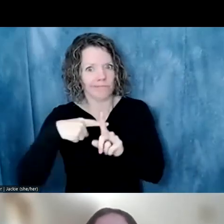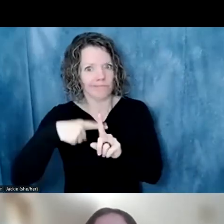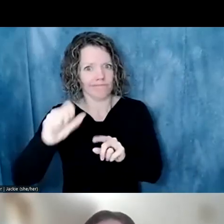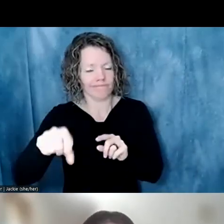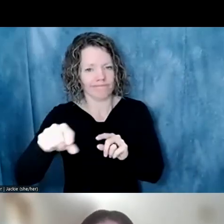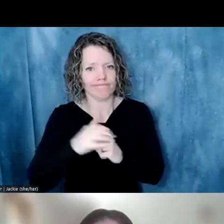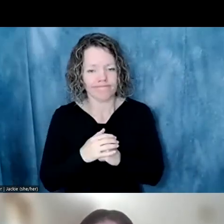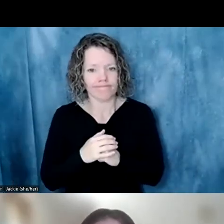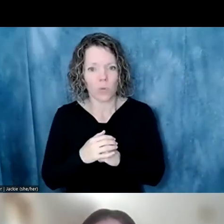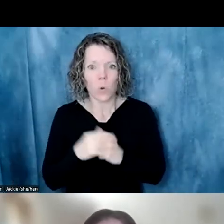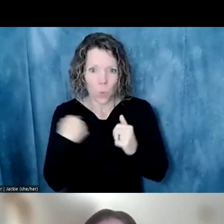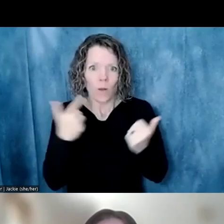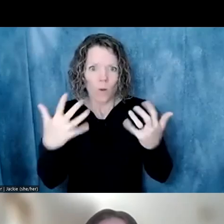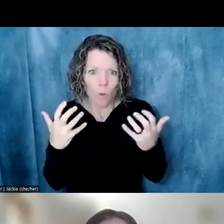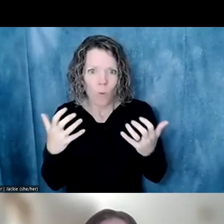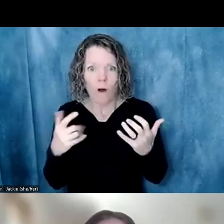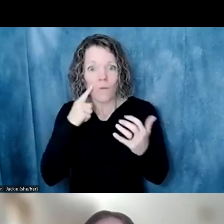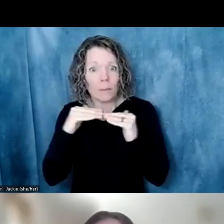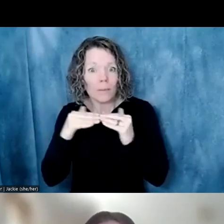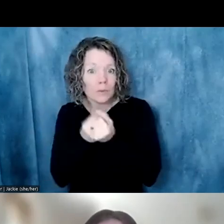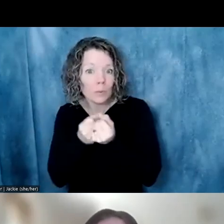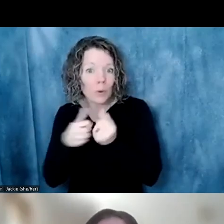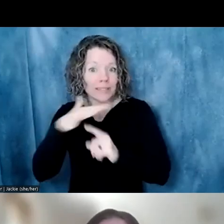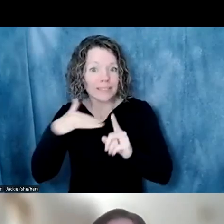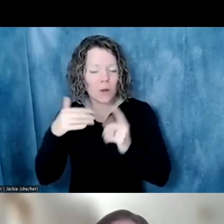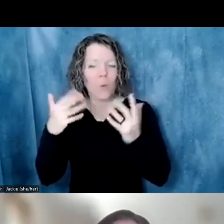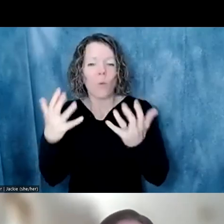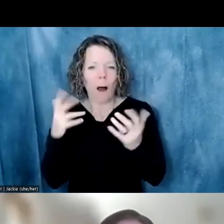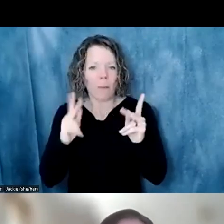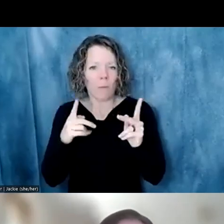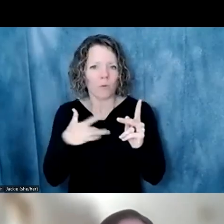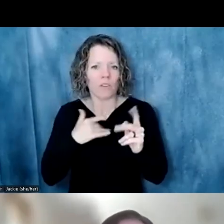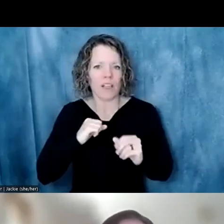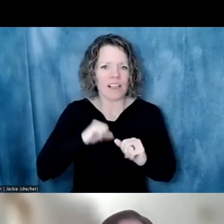You want that tension. It is precisely when something doesn't fit, when there is